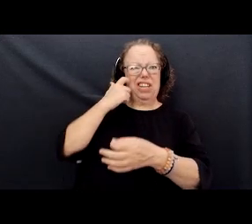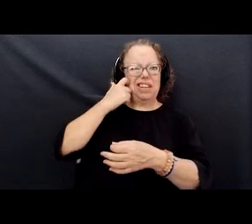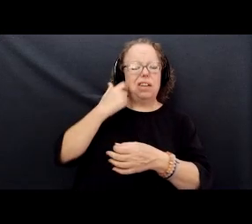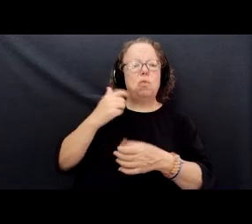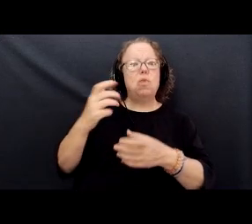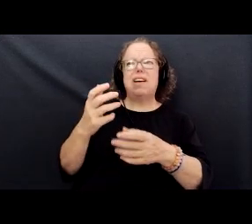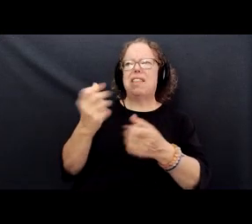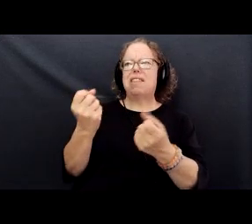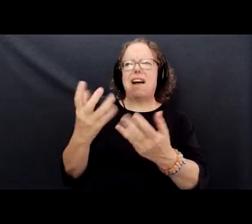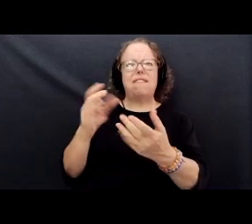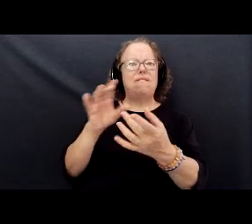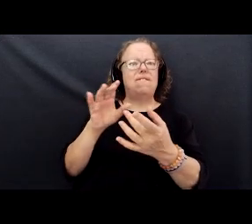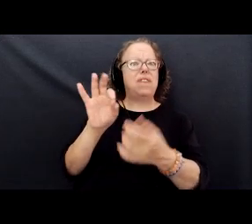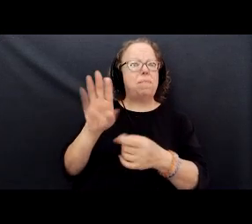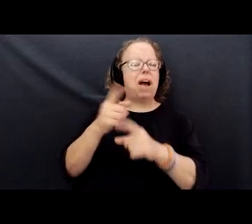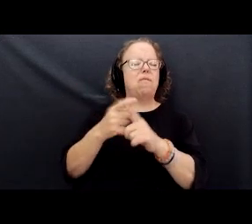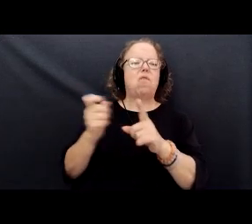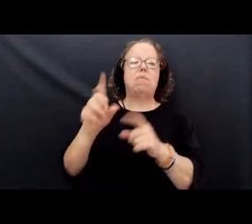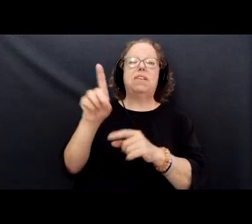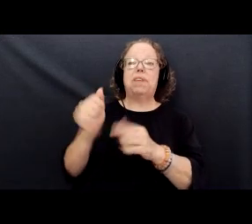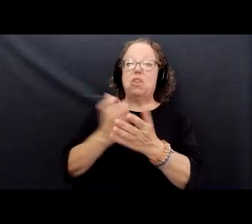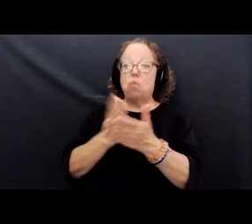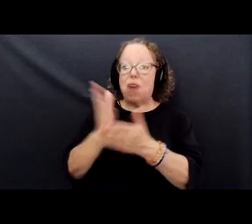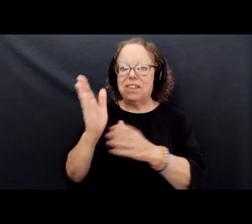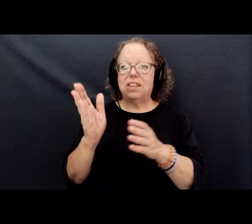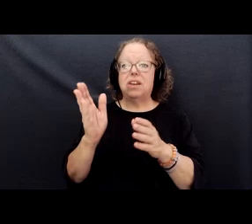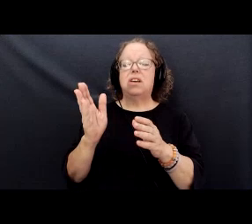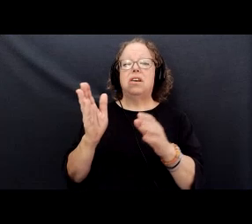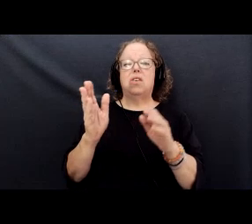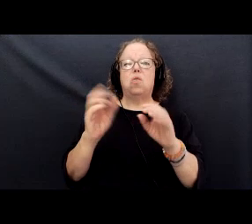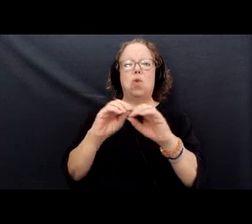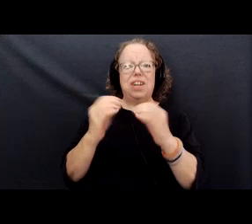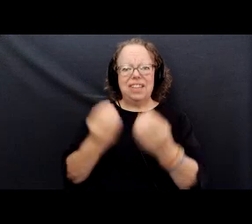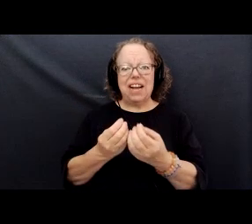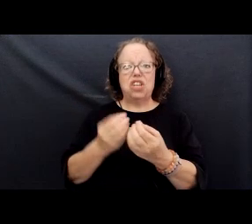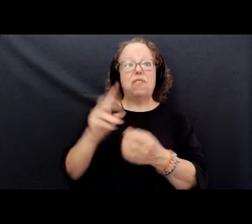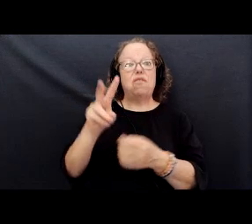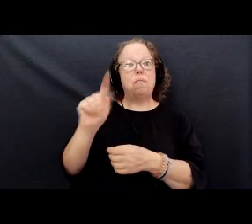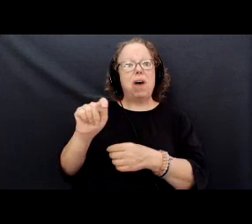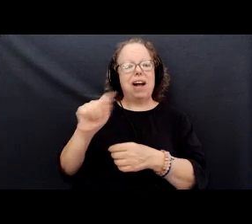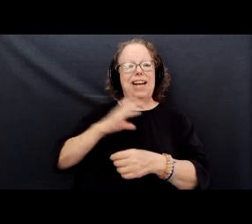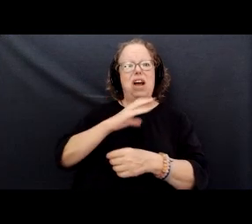feedback from disability rights organizations and their Vermont Council for Independent Living,